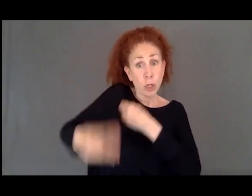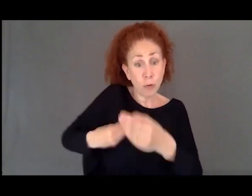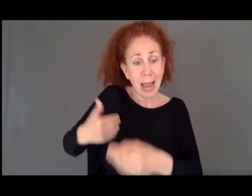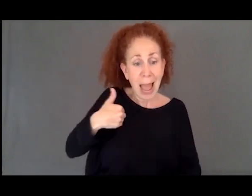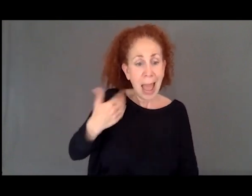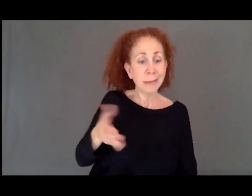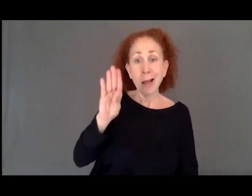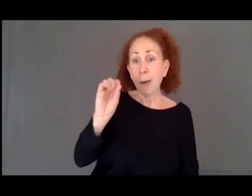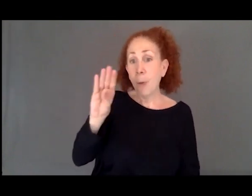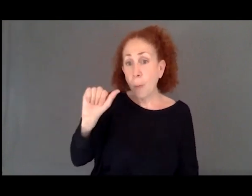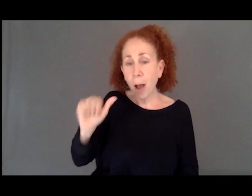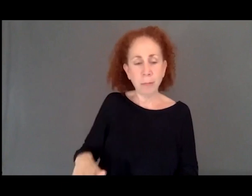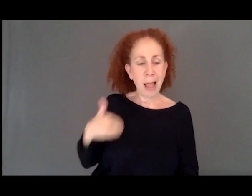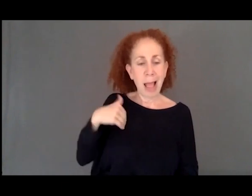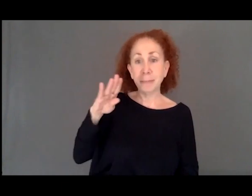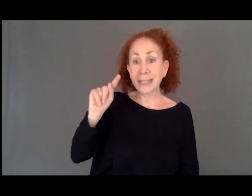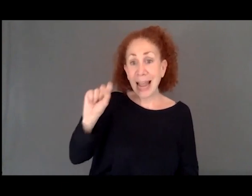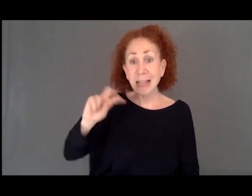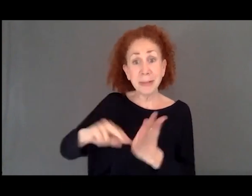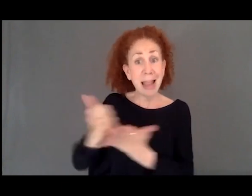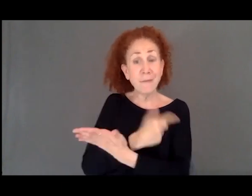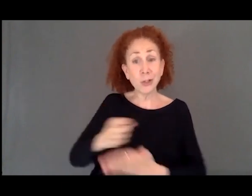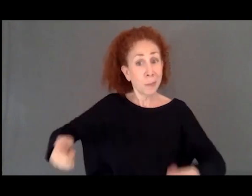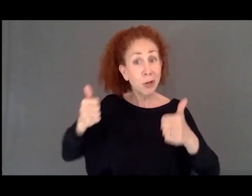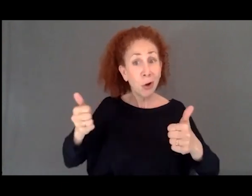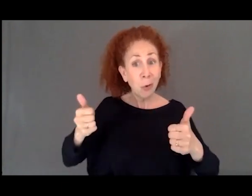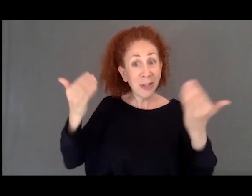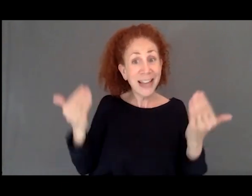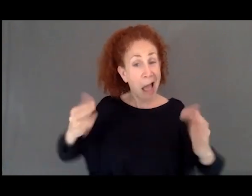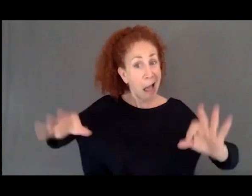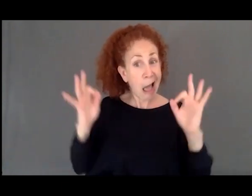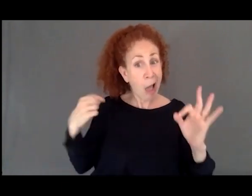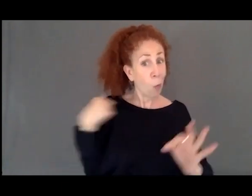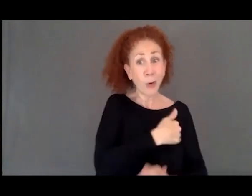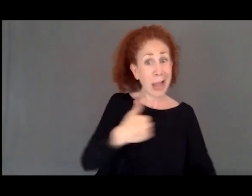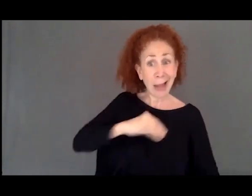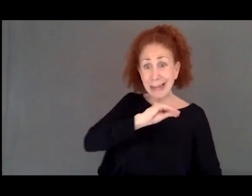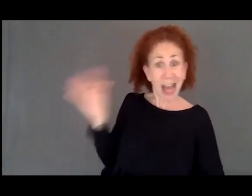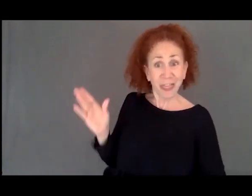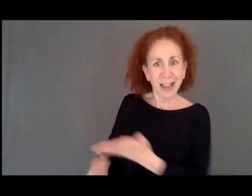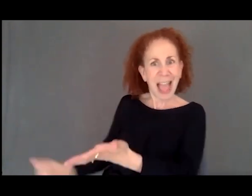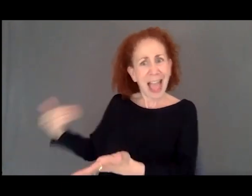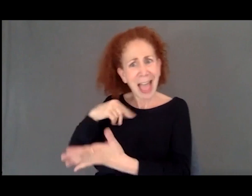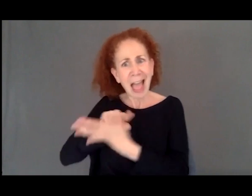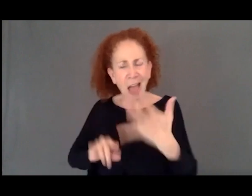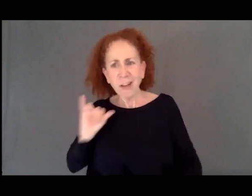boba and BTS, and therefore, everything should be cool. That's more than we ever had when I was growing up.